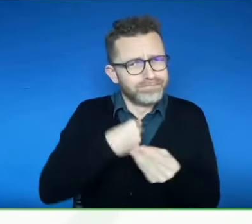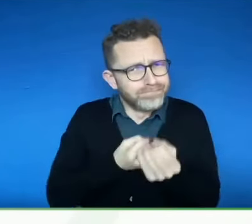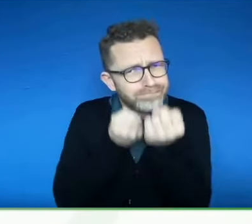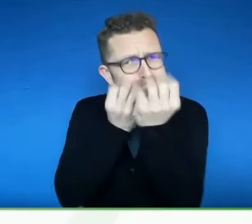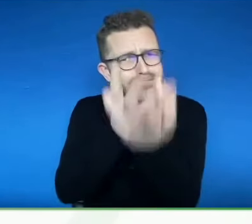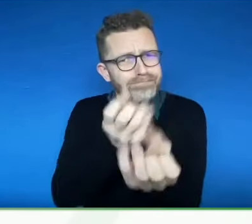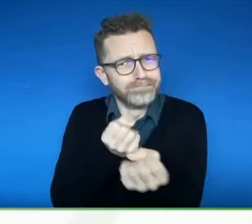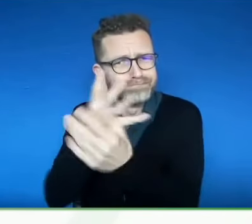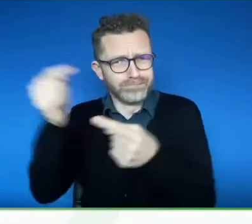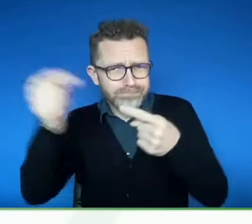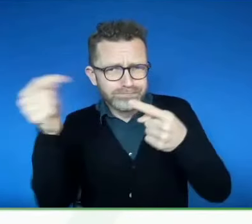health clinics.